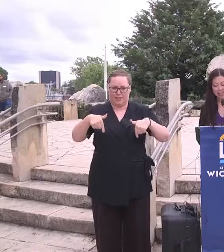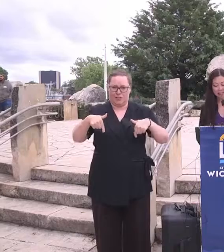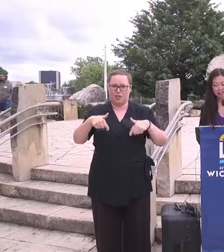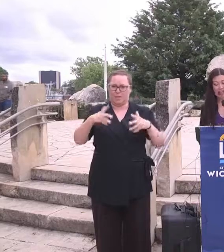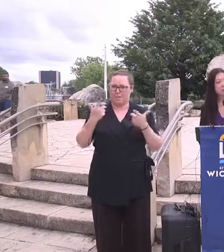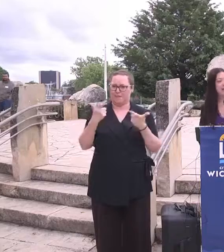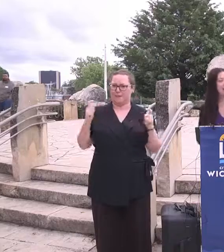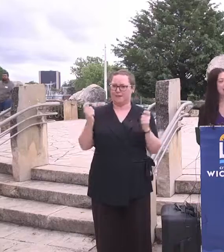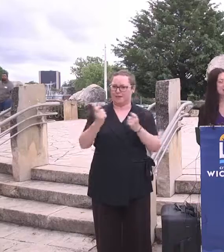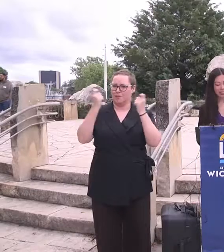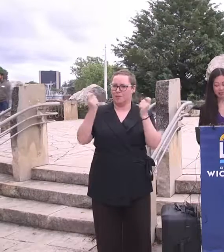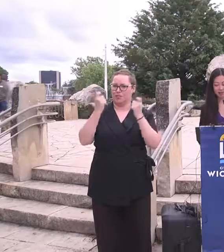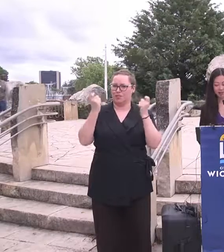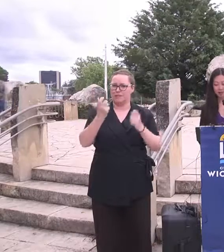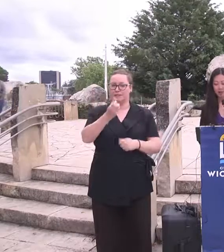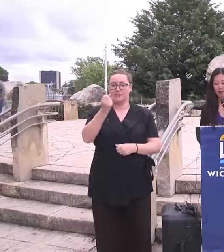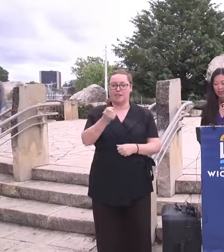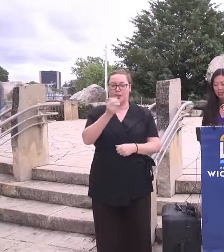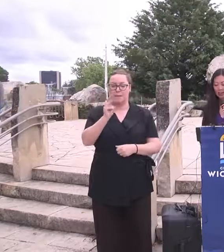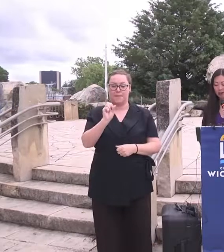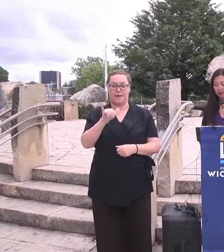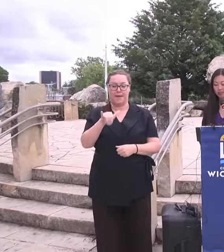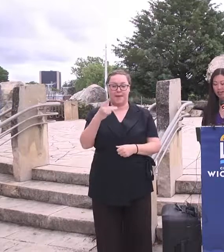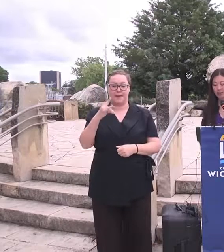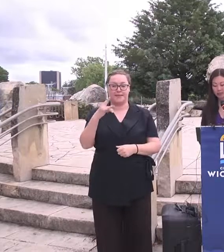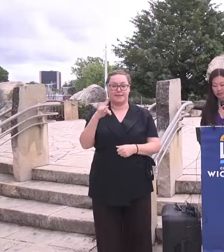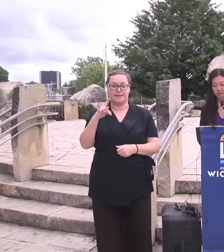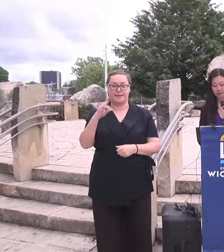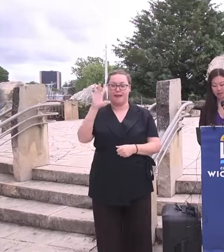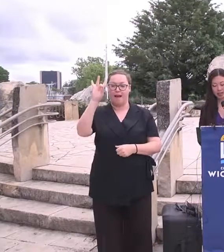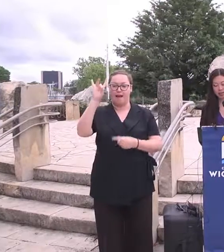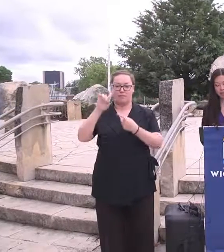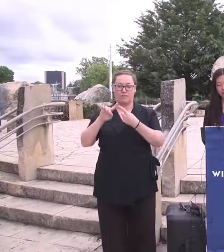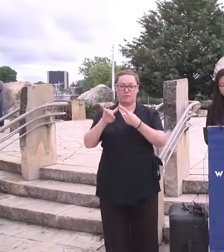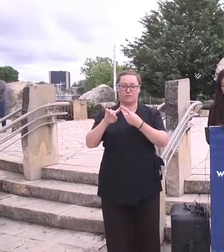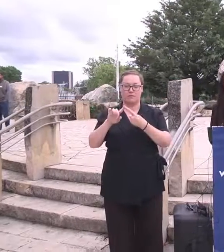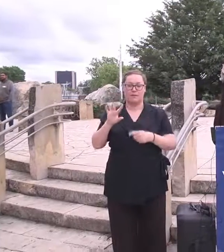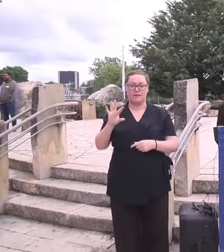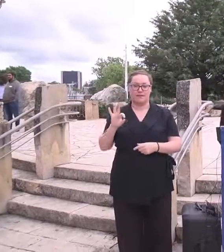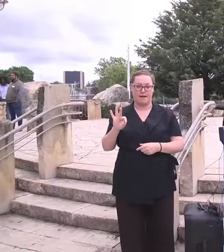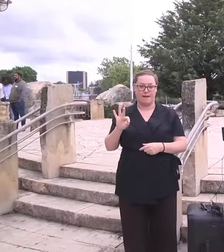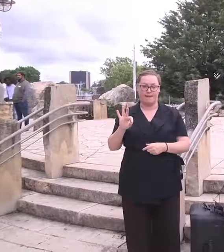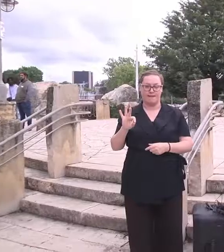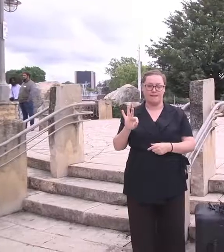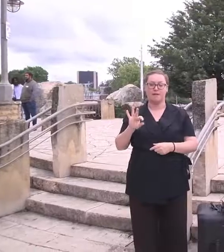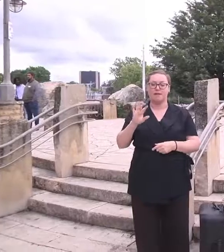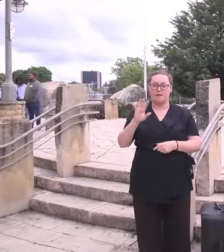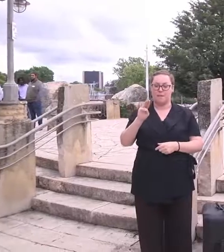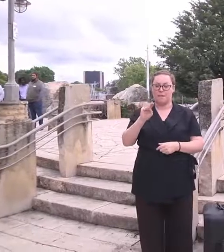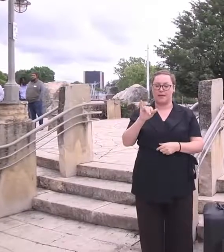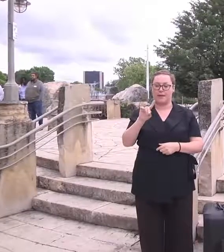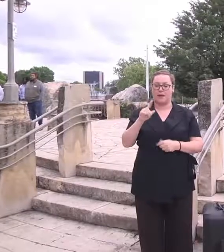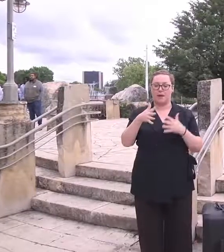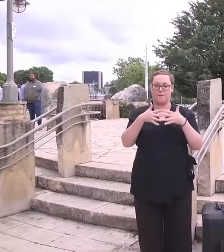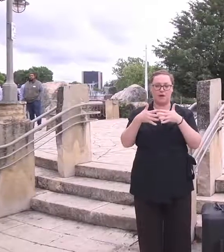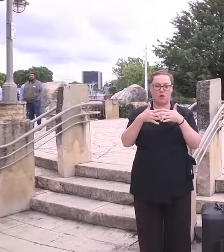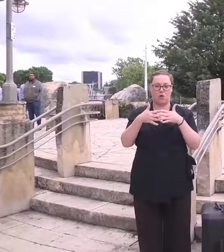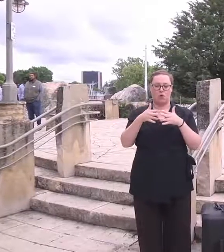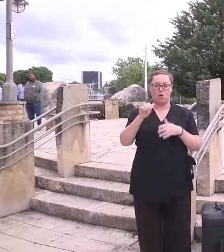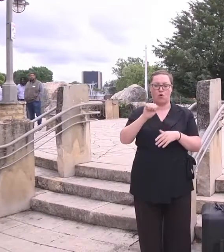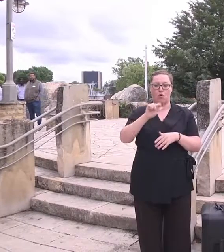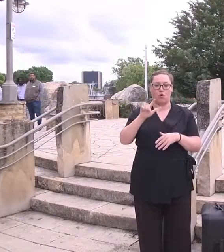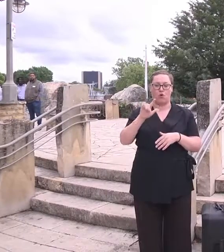Saturday May 18th from 8:00 a.m. to 900 p.m. the mid America all Indian museum right here at 650